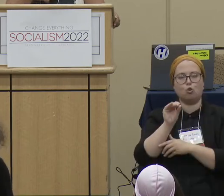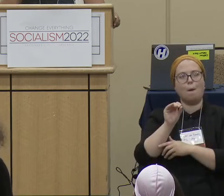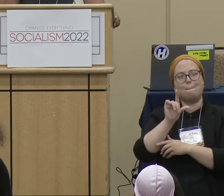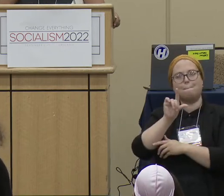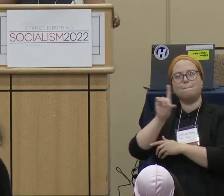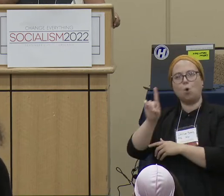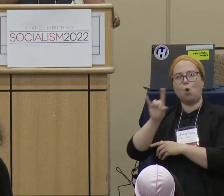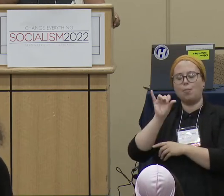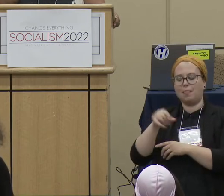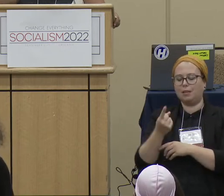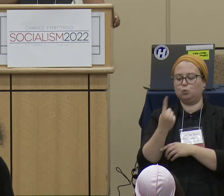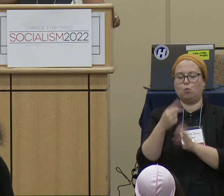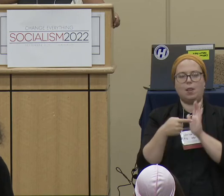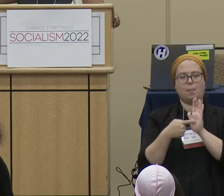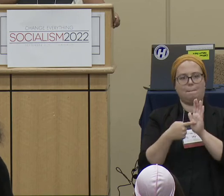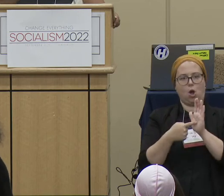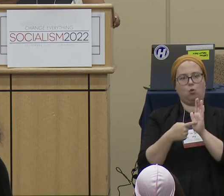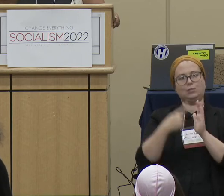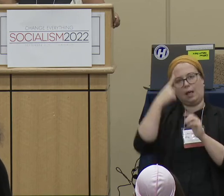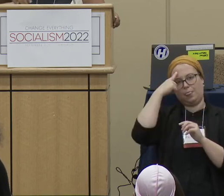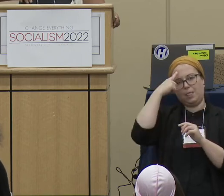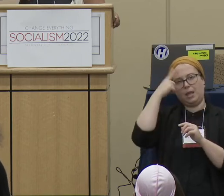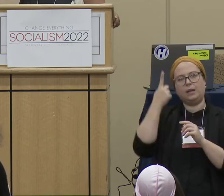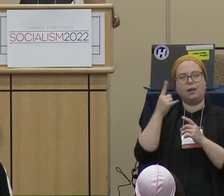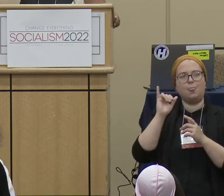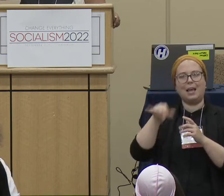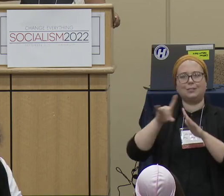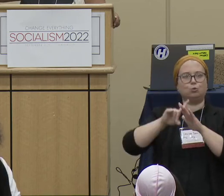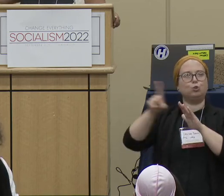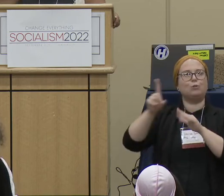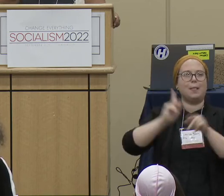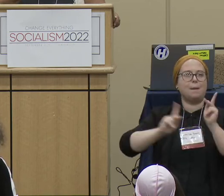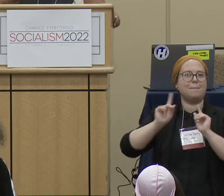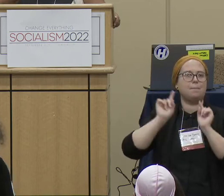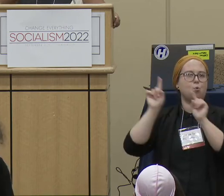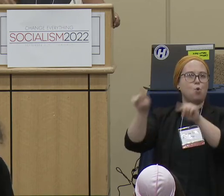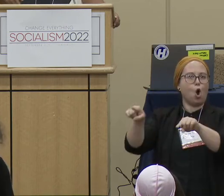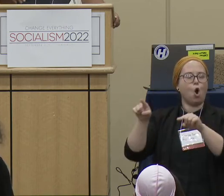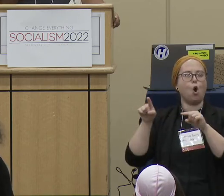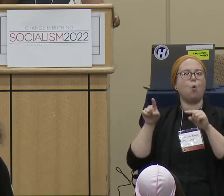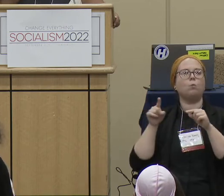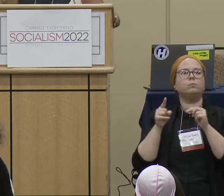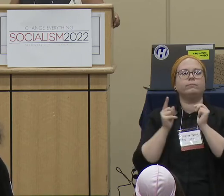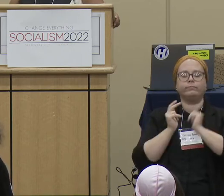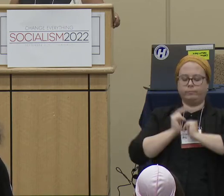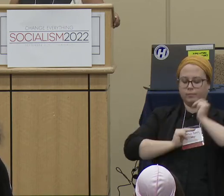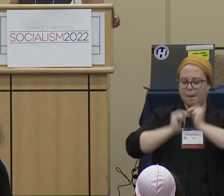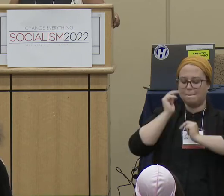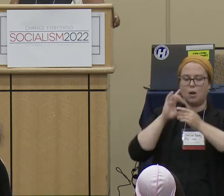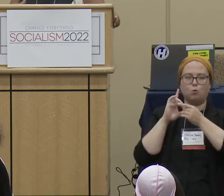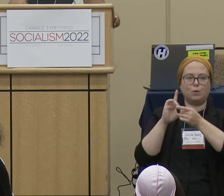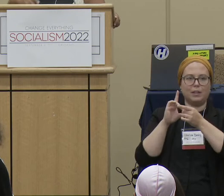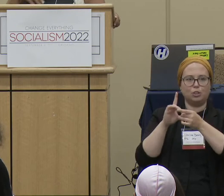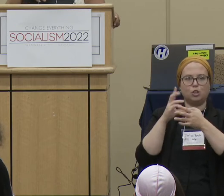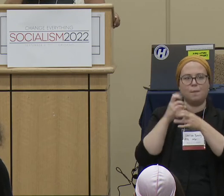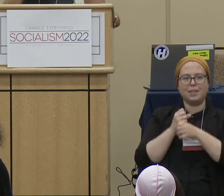play into our lives and society . BOLD is one of the models, I think, it's a retreat people go on, they bold relationships,